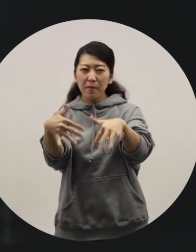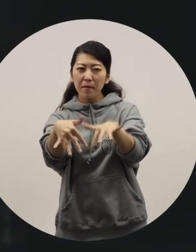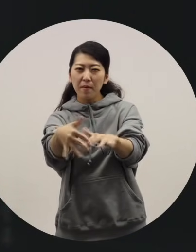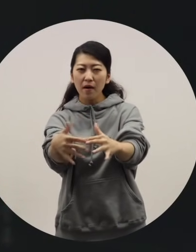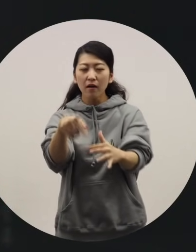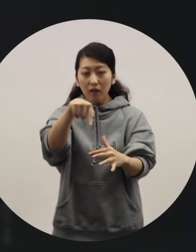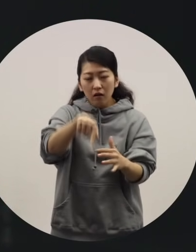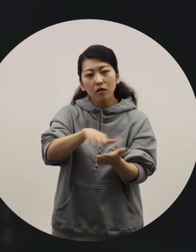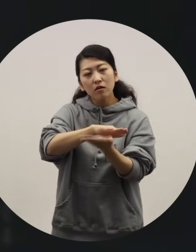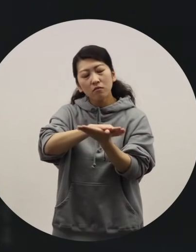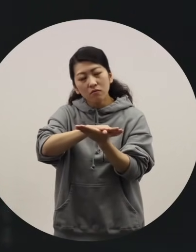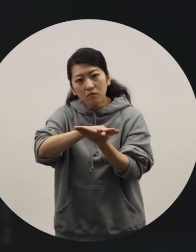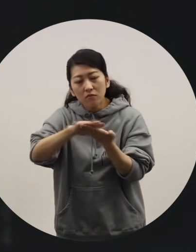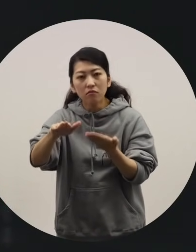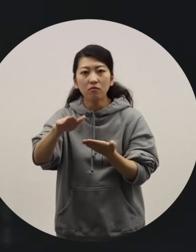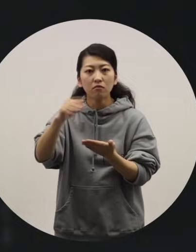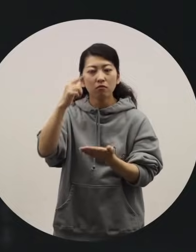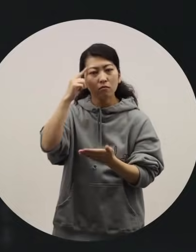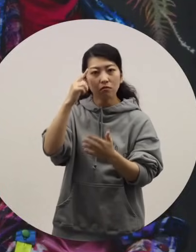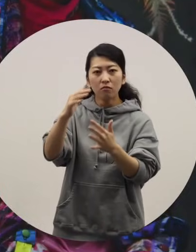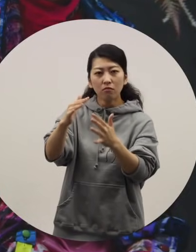and inorganic textures.